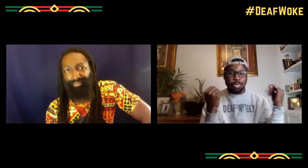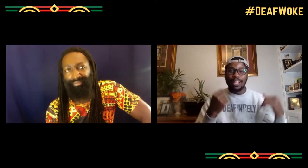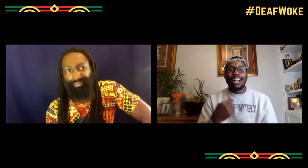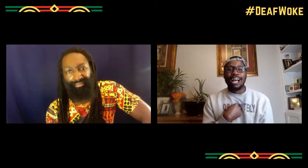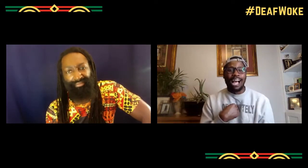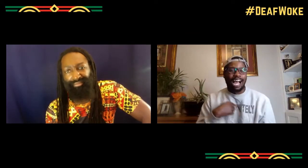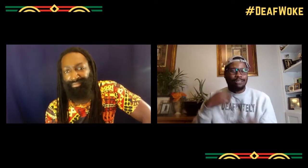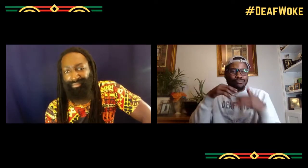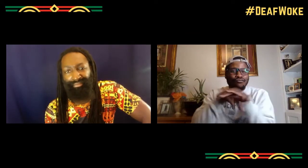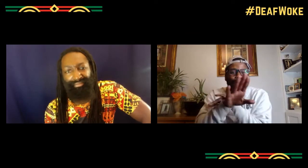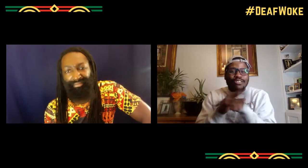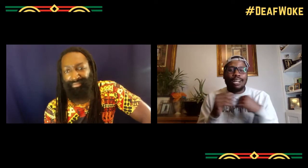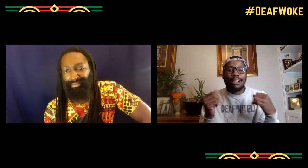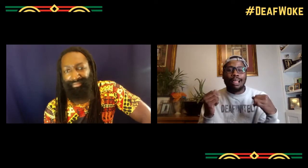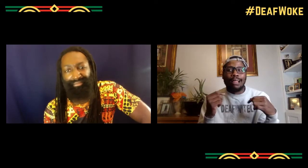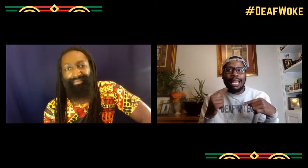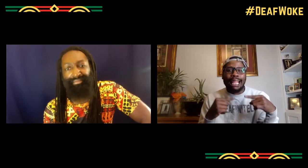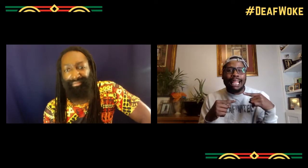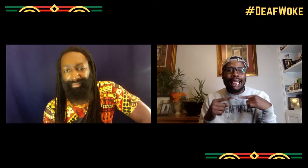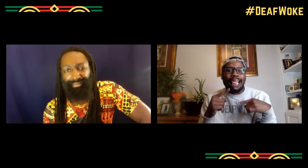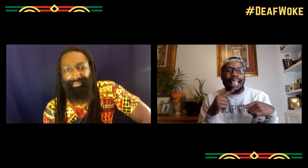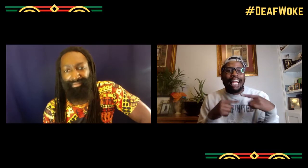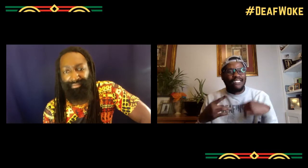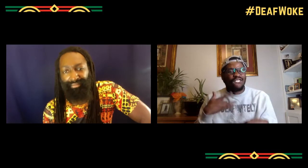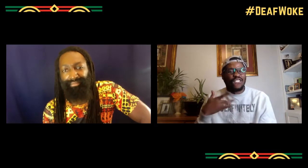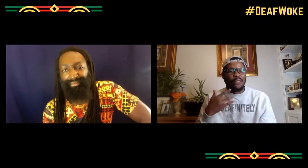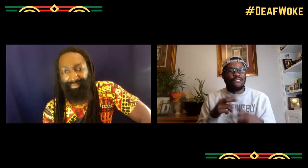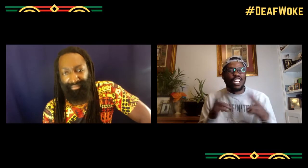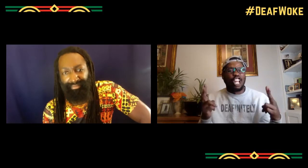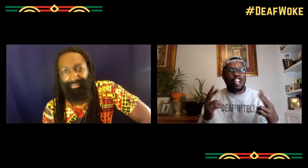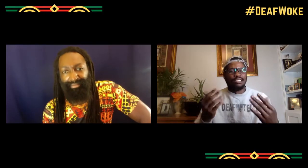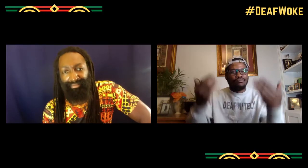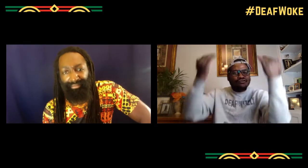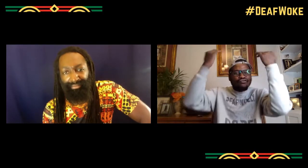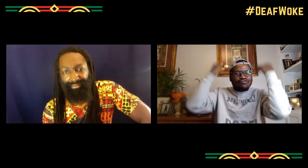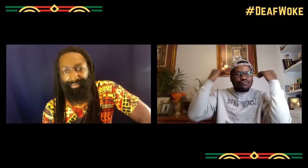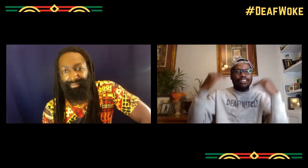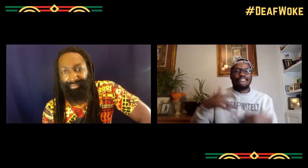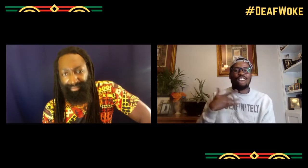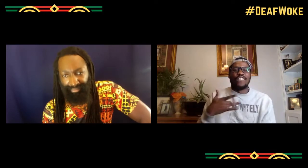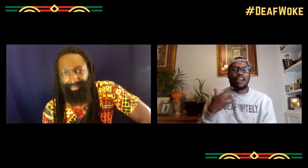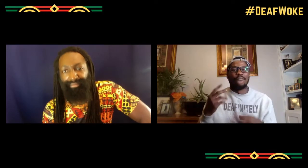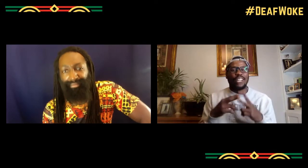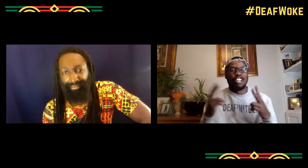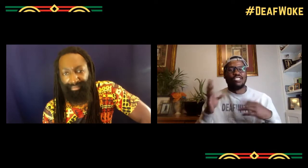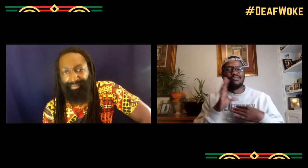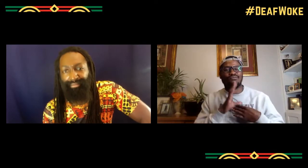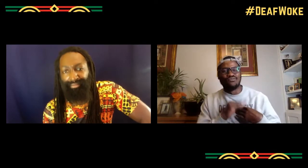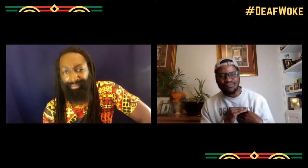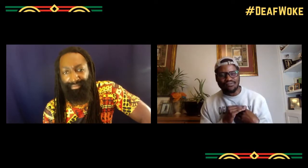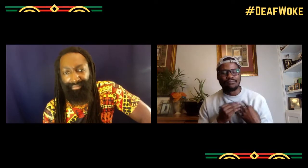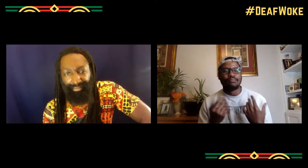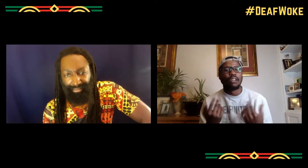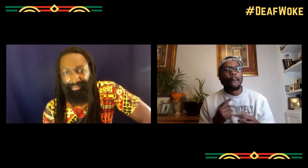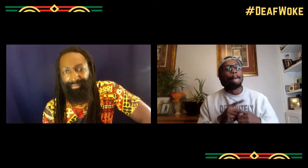How, I mean, they just, that fluency. You know, I came in late and I came in feeling overwhelmed.